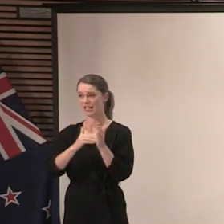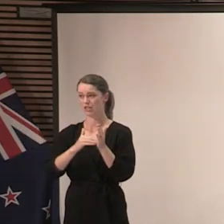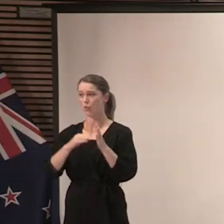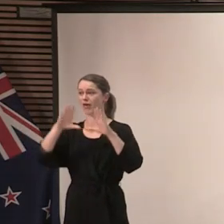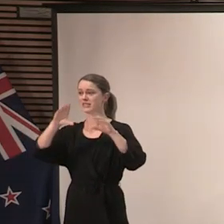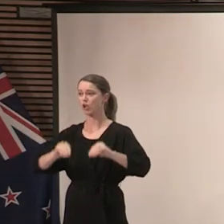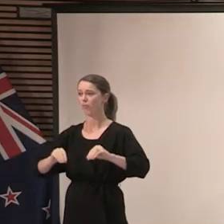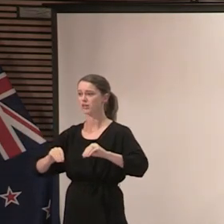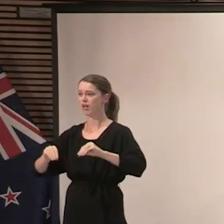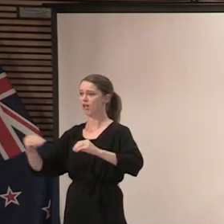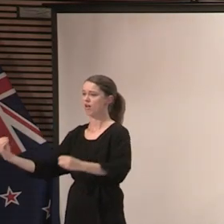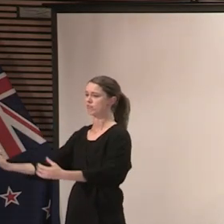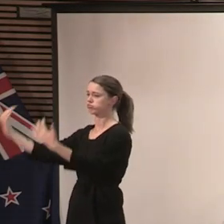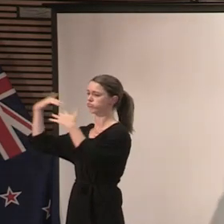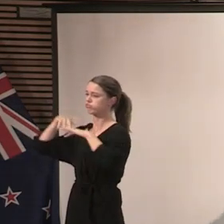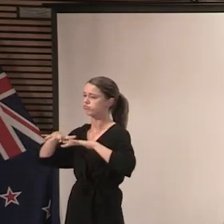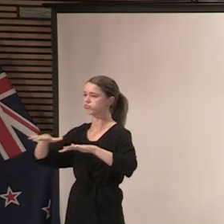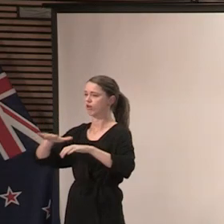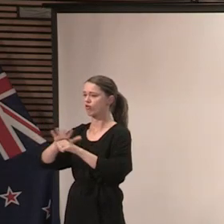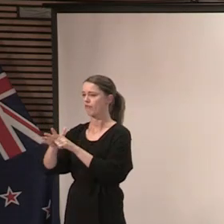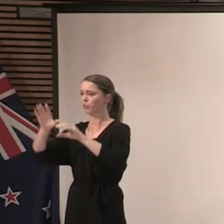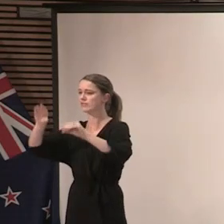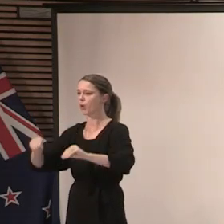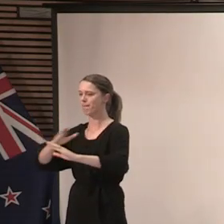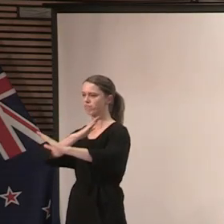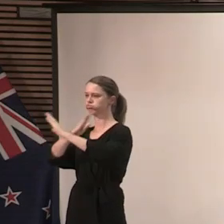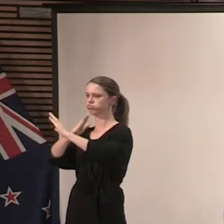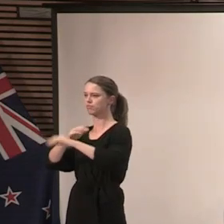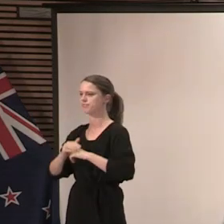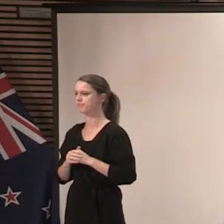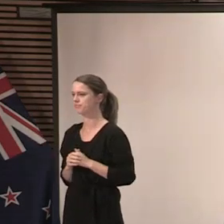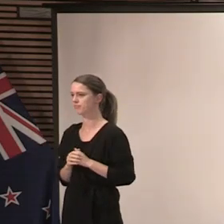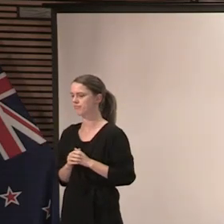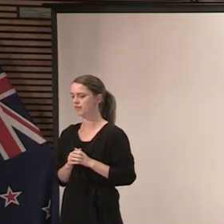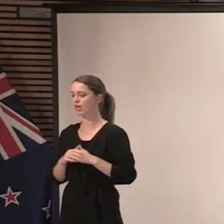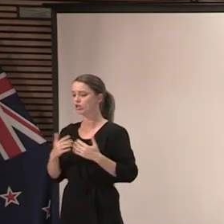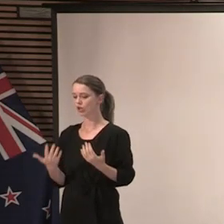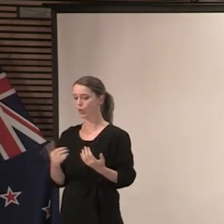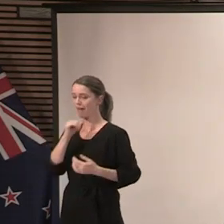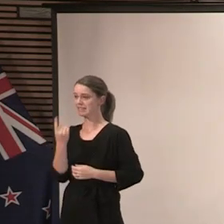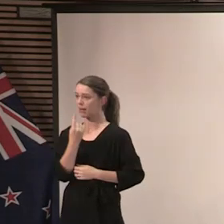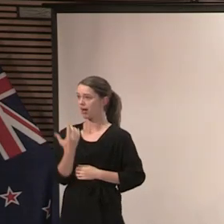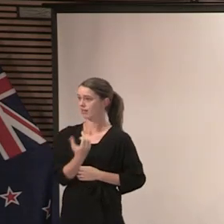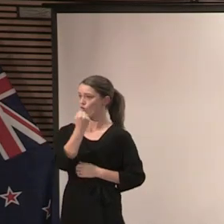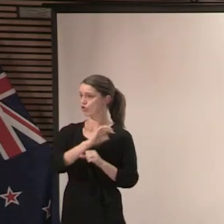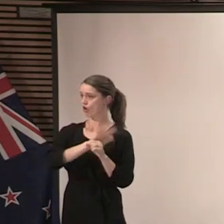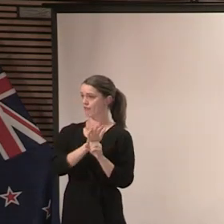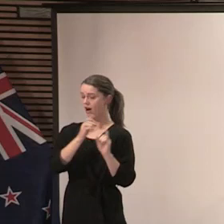few countries have been able to do. We have stopped a wave